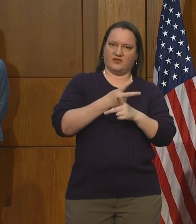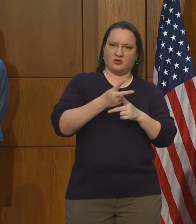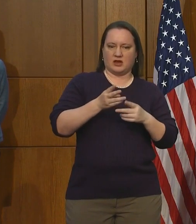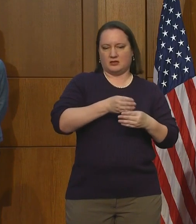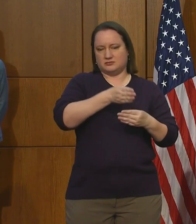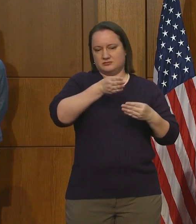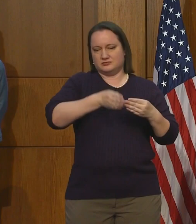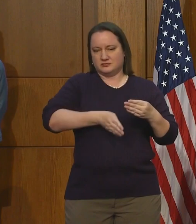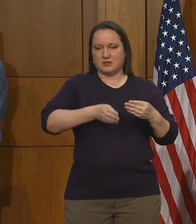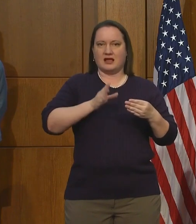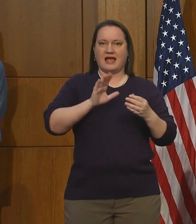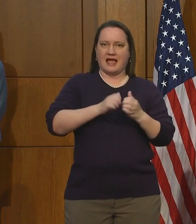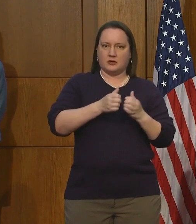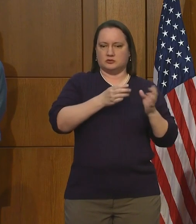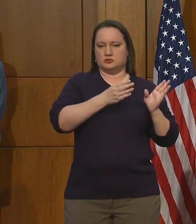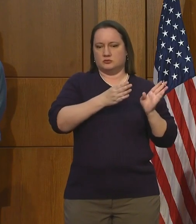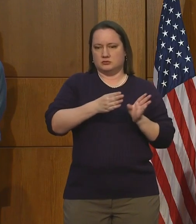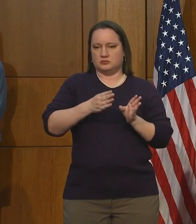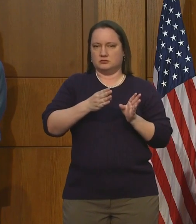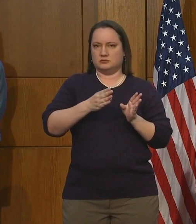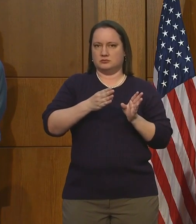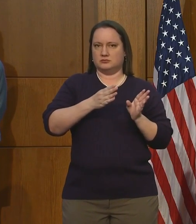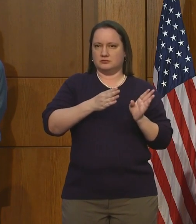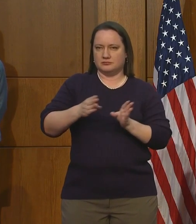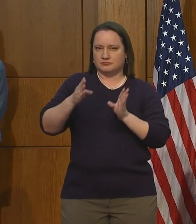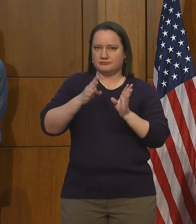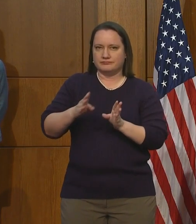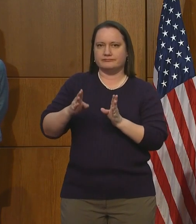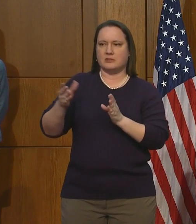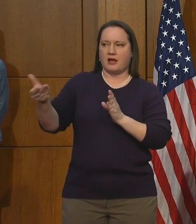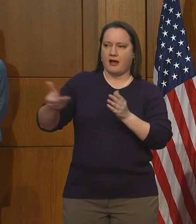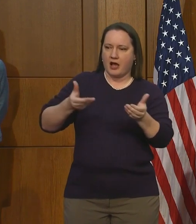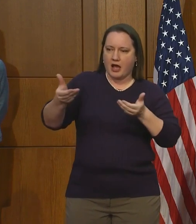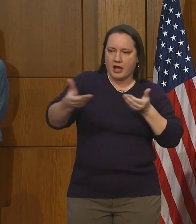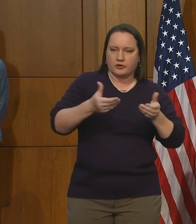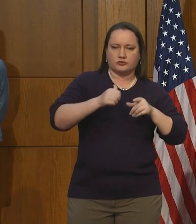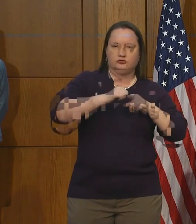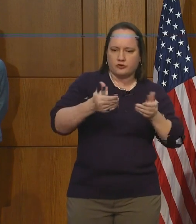ONBOARDING PLAN FOR THE THOUSAND OR SO. TRACE THAT